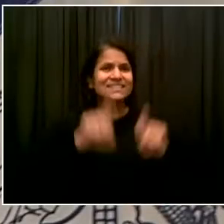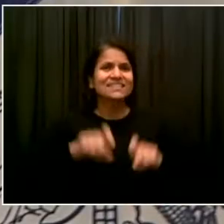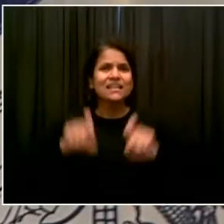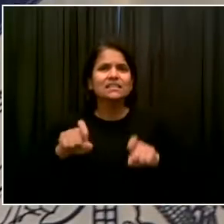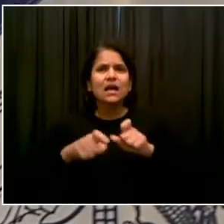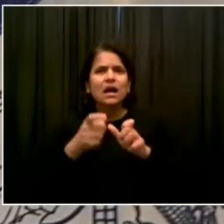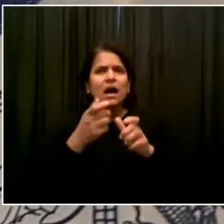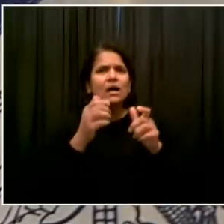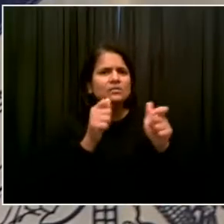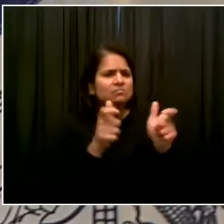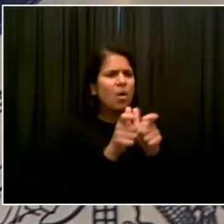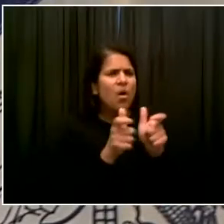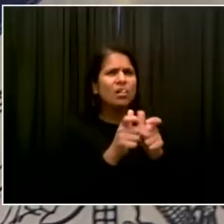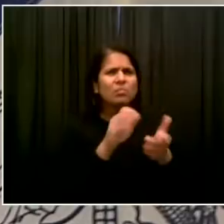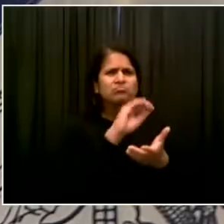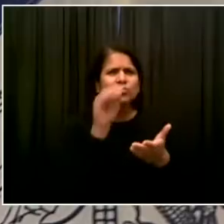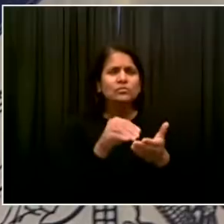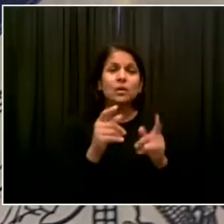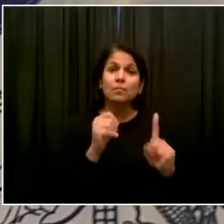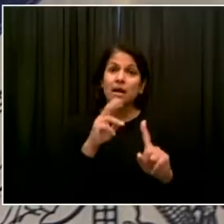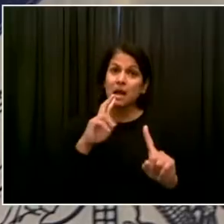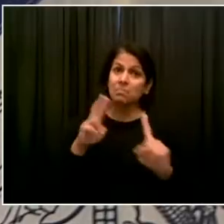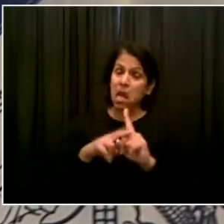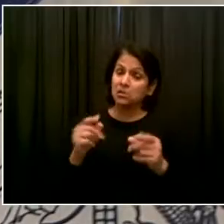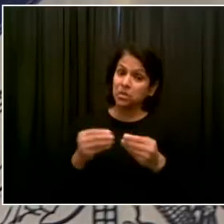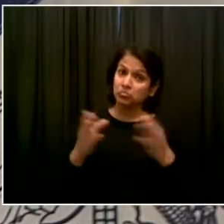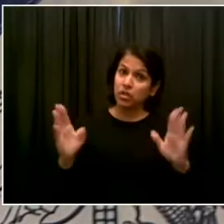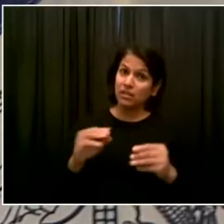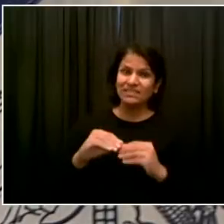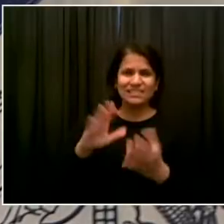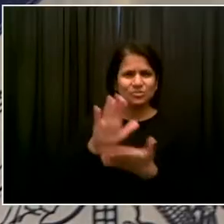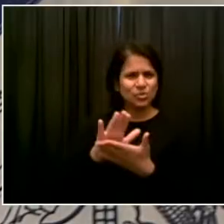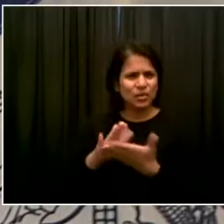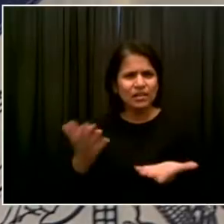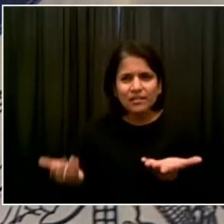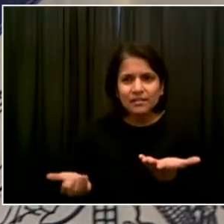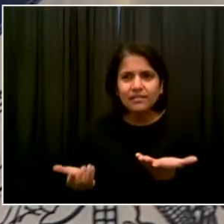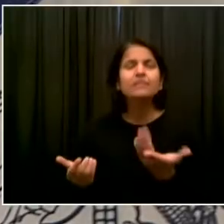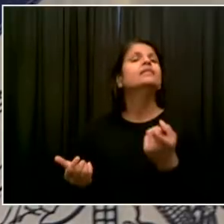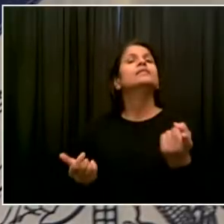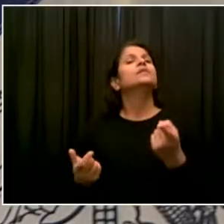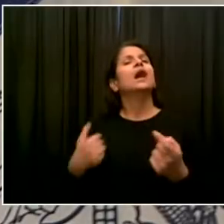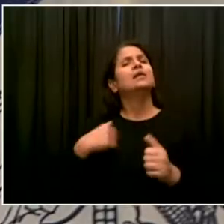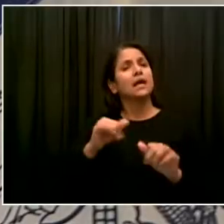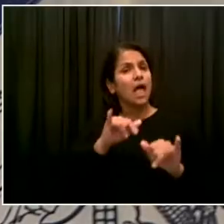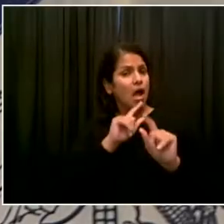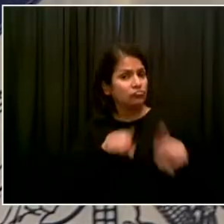NOIW N TERMS F O COVID-19 BECAUSE THERE'S NOT NEARLY ENOUGH TESTG IN HAPPENING RIGHT NOW. THE SAMPLING WE GET FROM STUDENTS ISN'T NEARLY WIDE ENOUGH TO BE